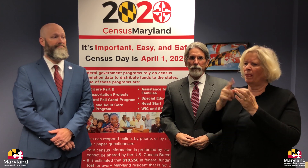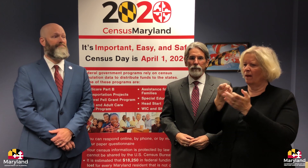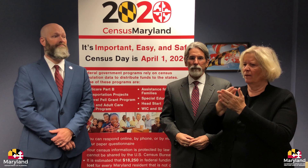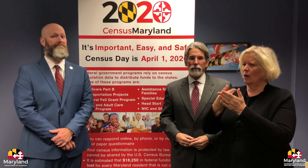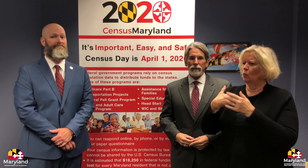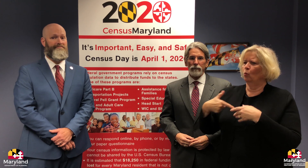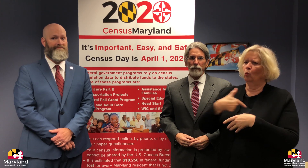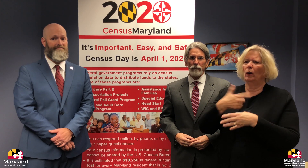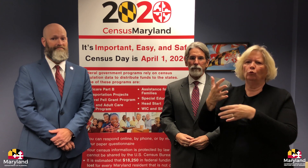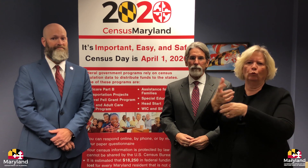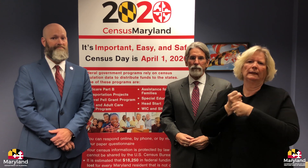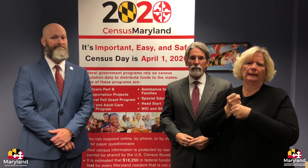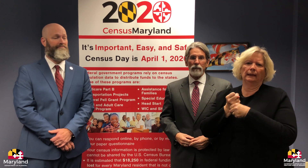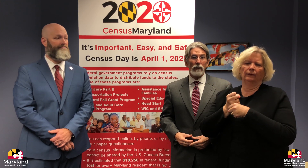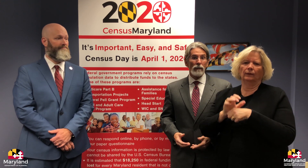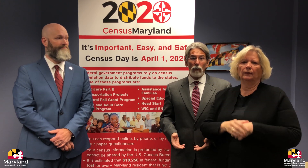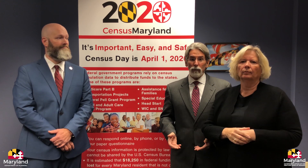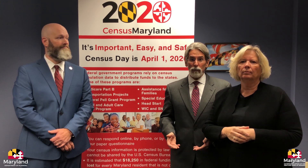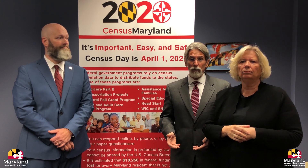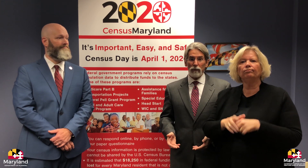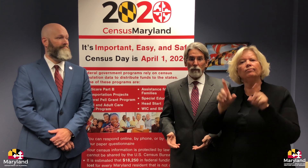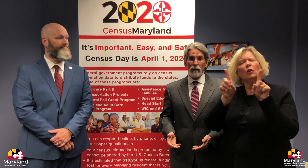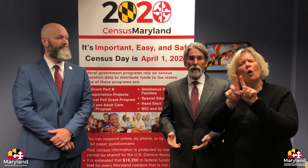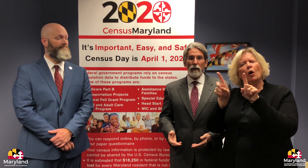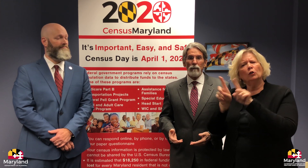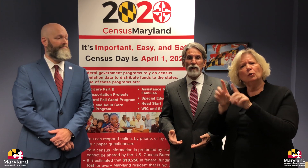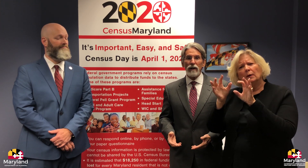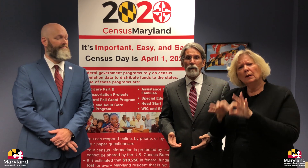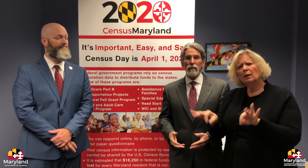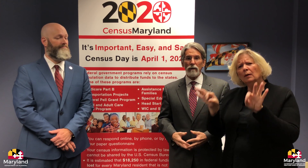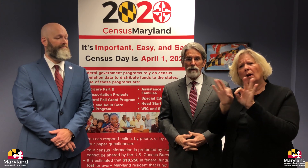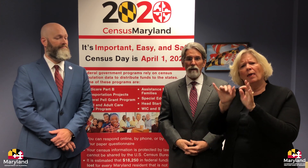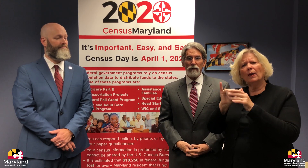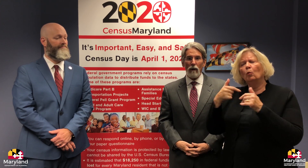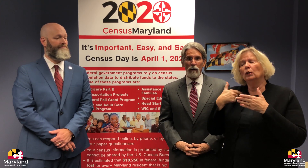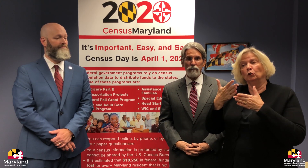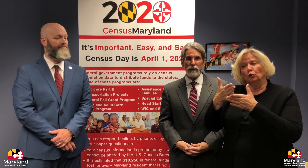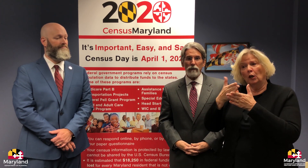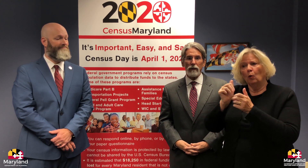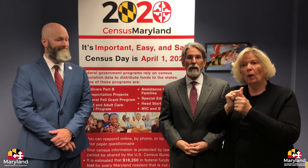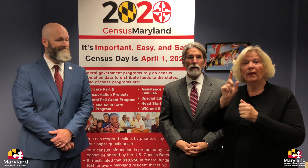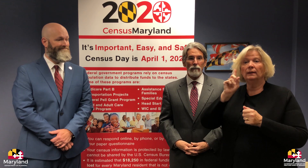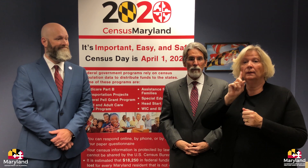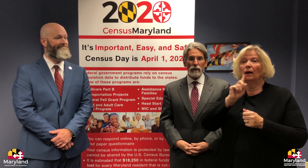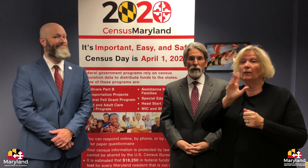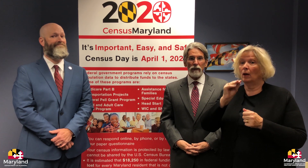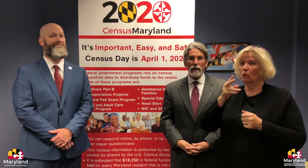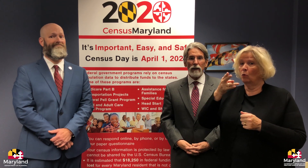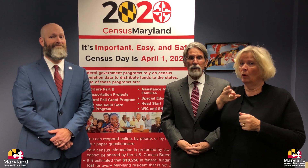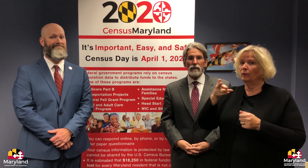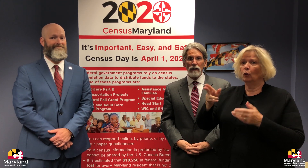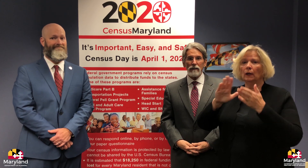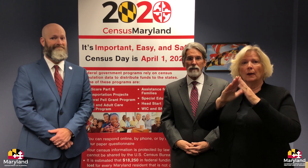It is also critical that we share with our Deaf and hard-of-hearing community that Census